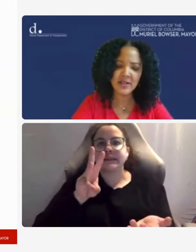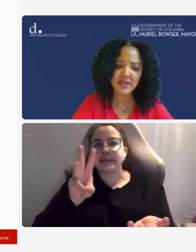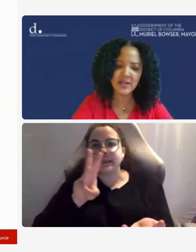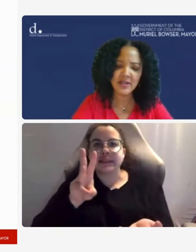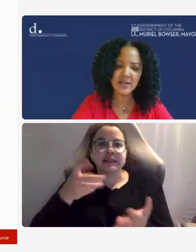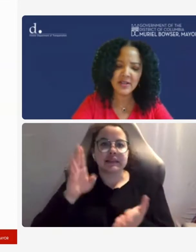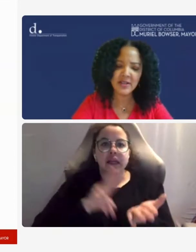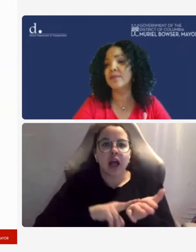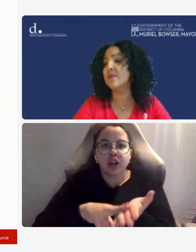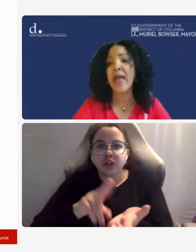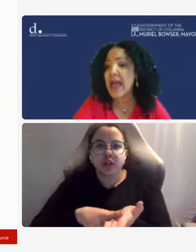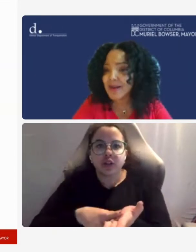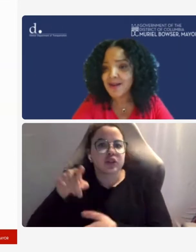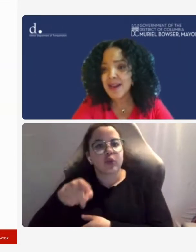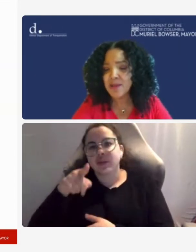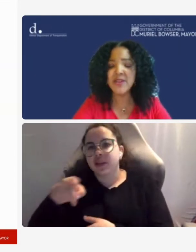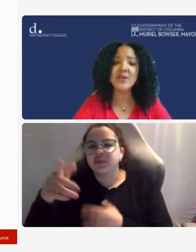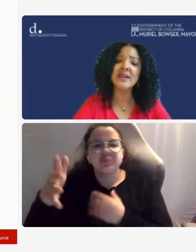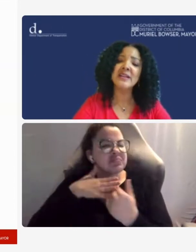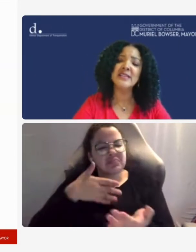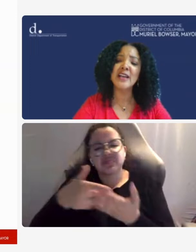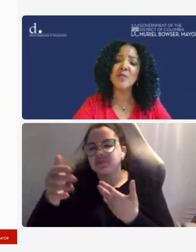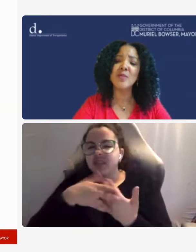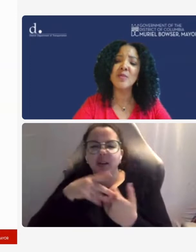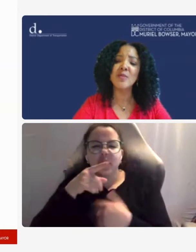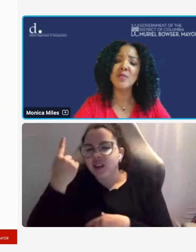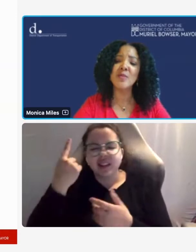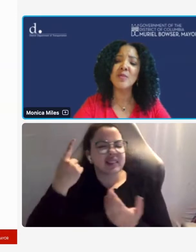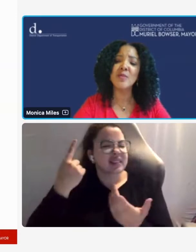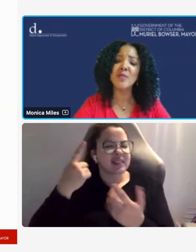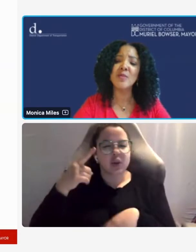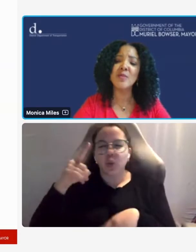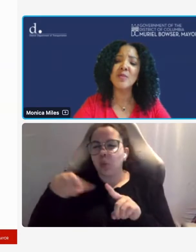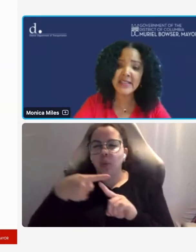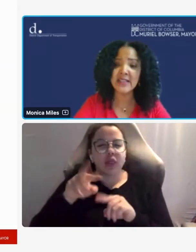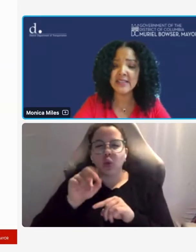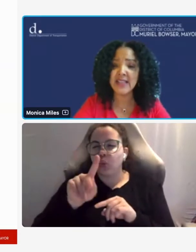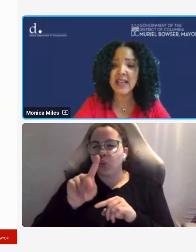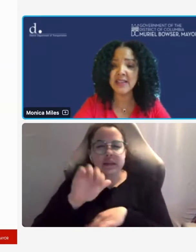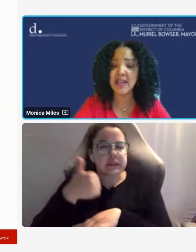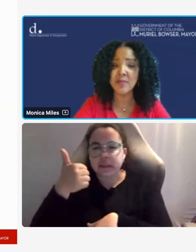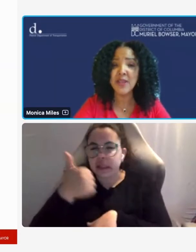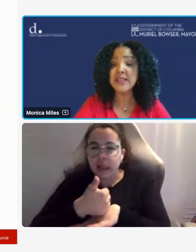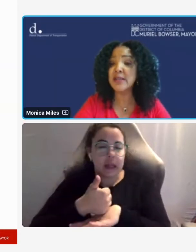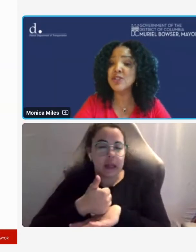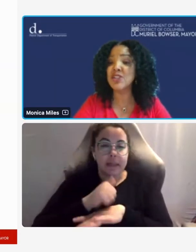so this does not even matter because um once the rate is established it's not it's not um subject